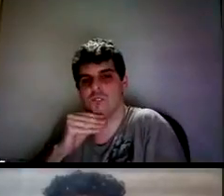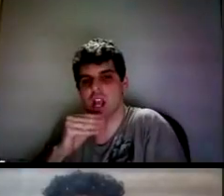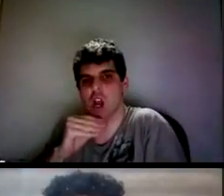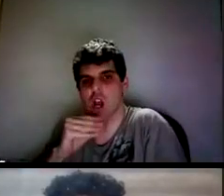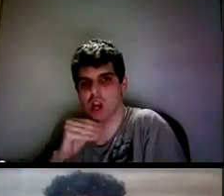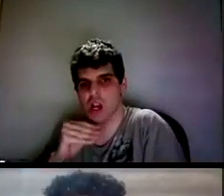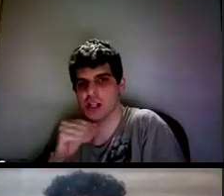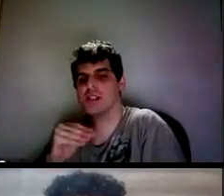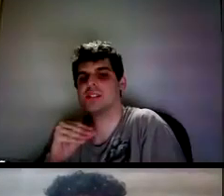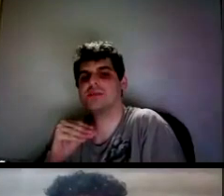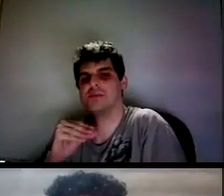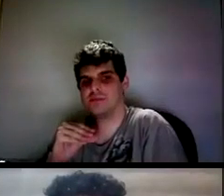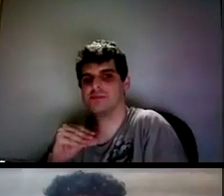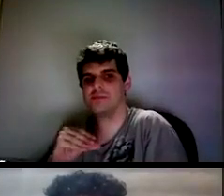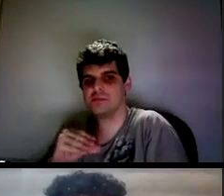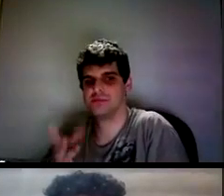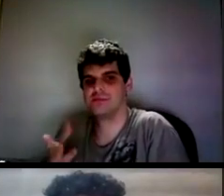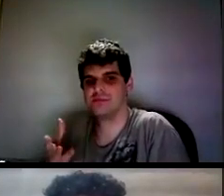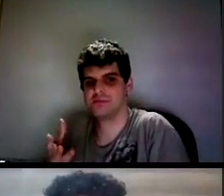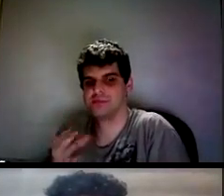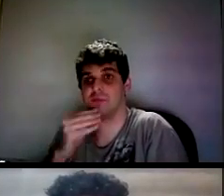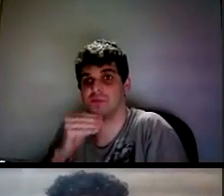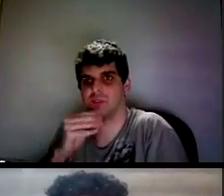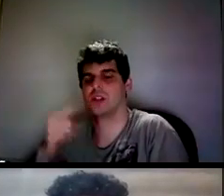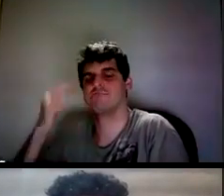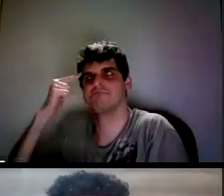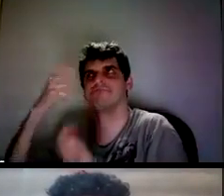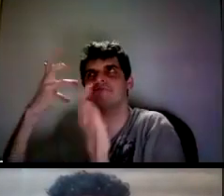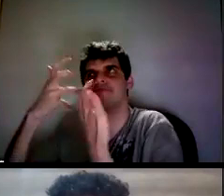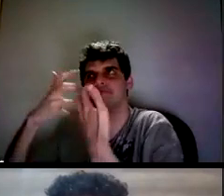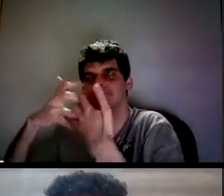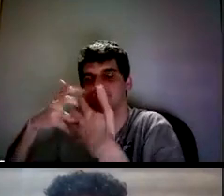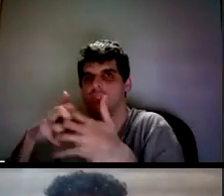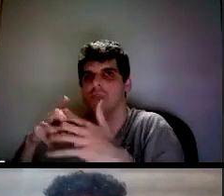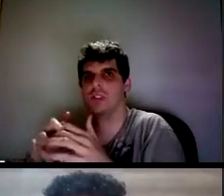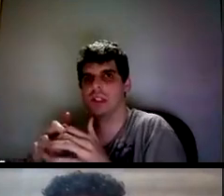to go with.